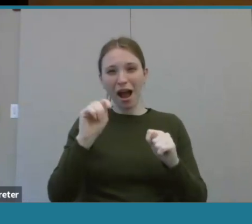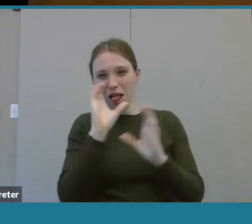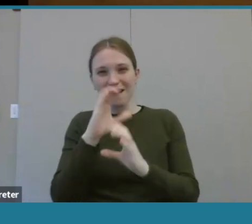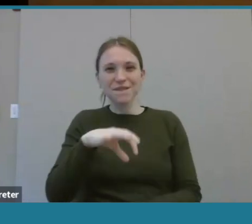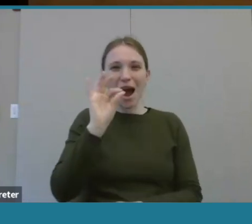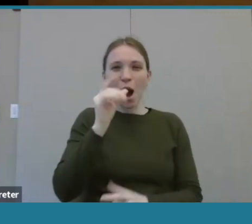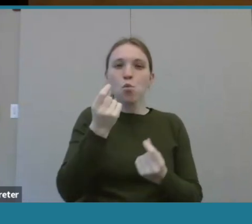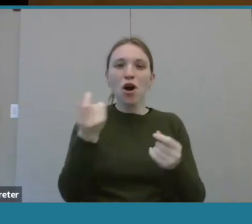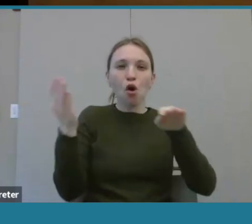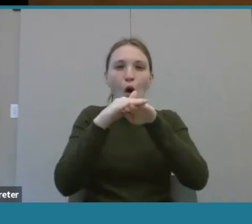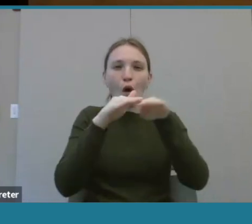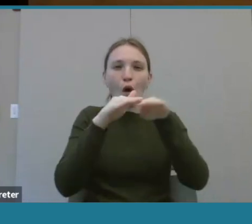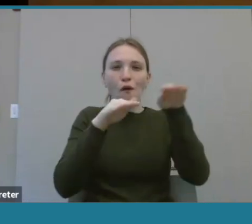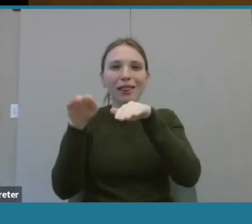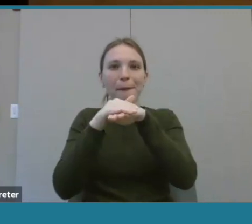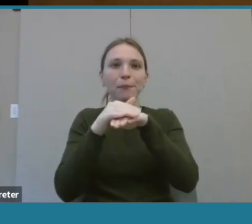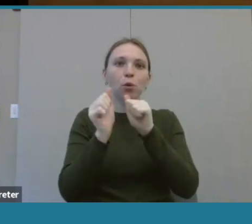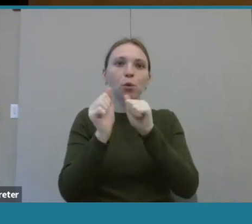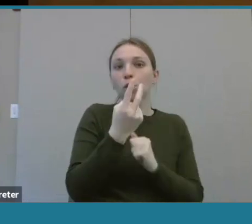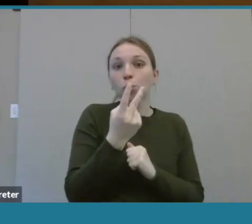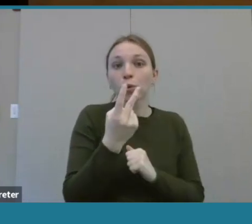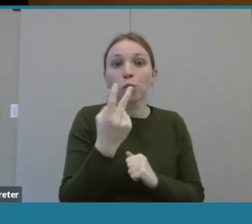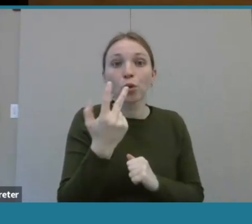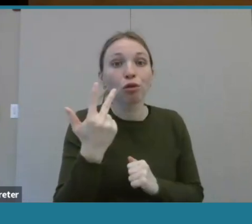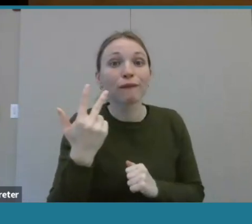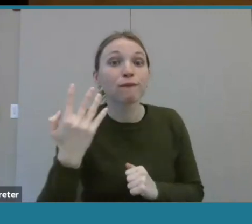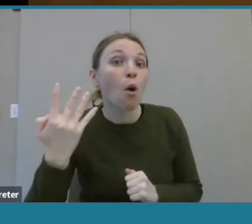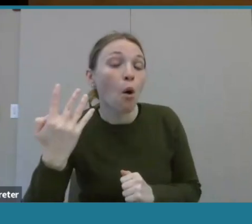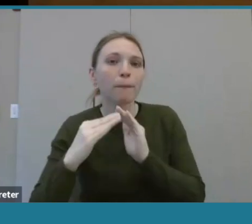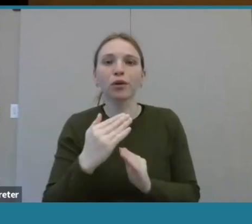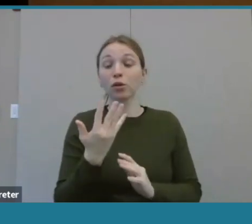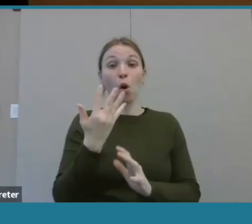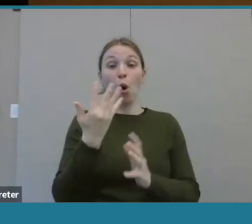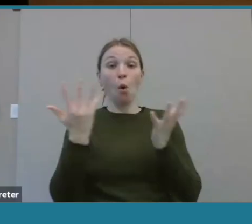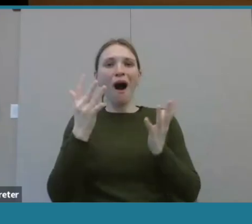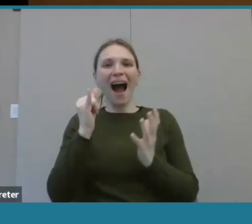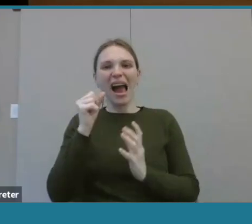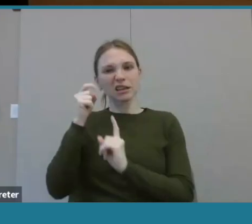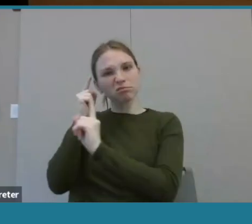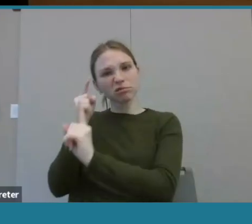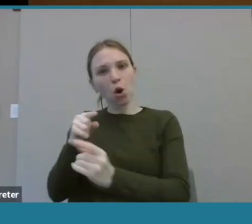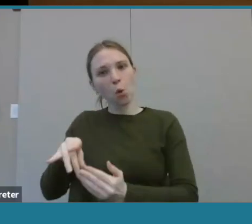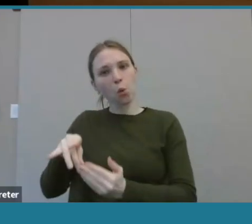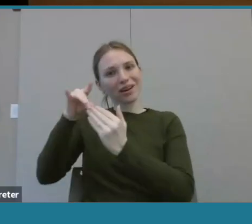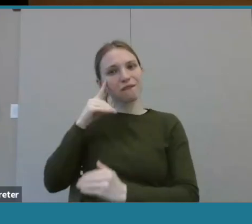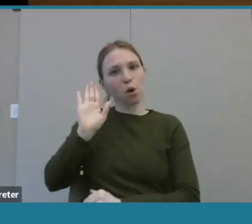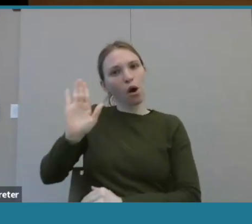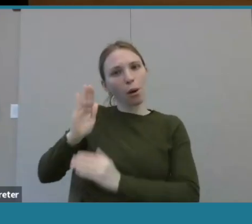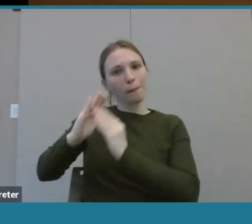communities, what was unique to those communities, and what was being said about things that people thought were supportive, beneficial to them.